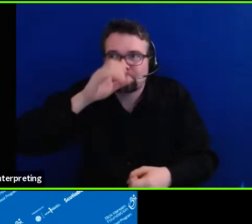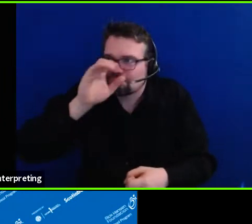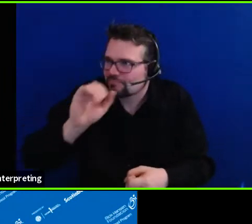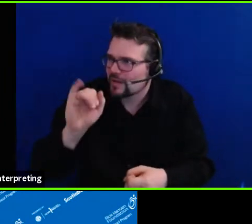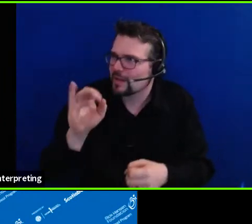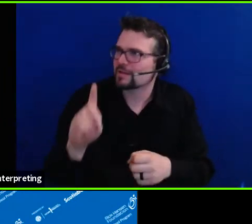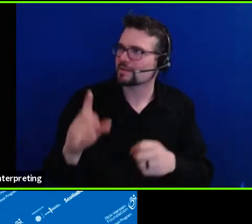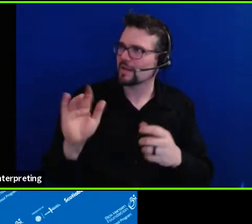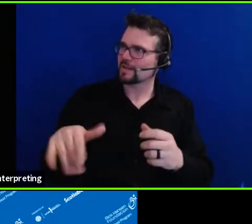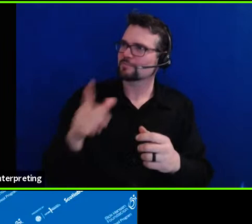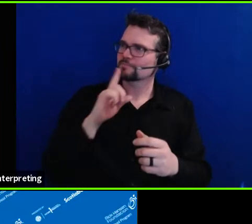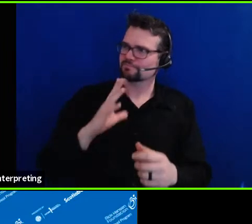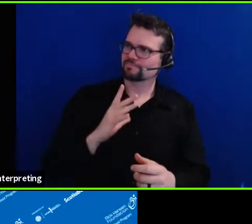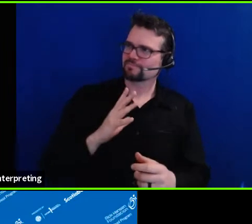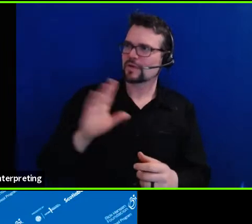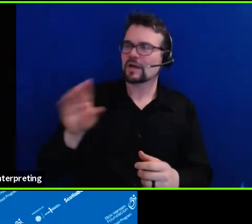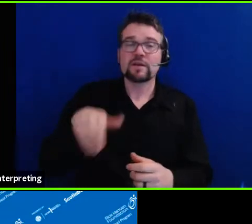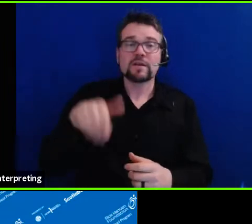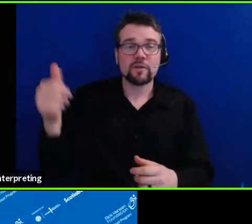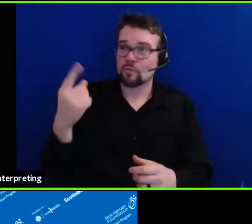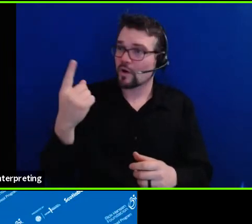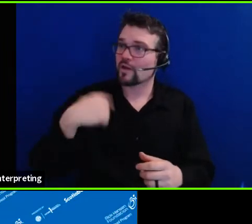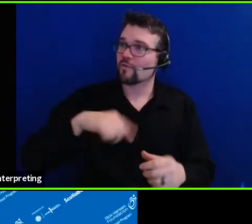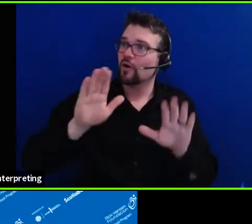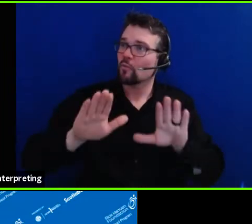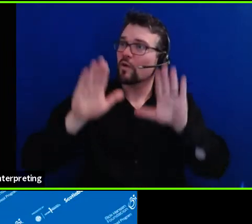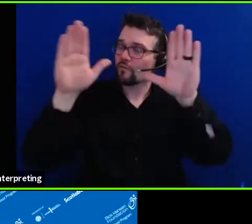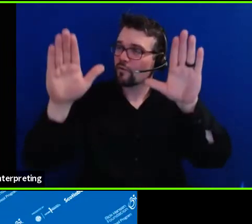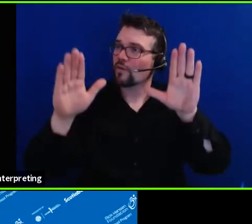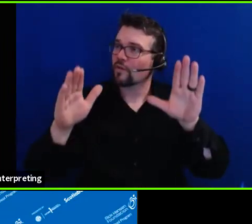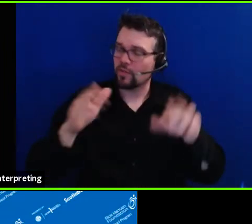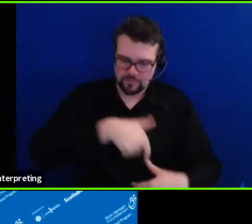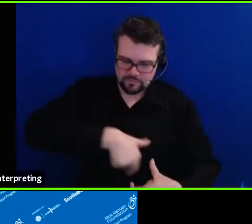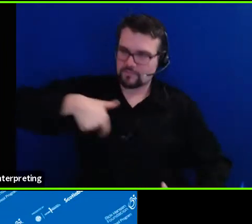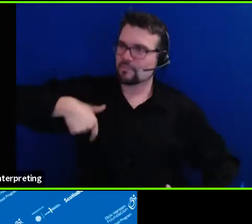AMBASSADORS MARCO PASQUA HAS WRITTEN A VERY INTERESTING BLOG